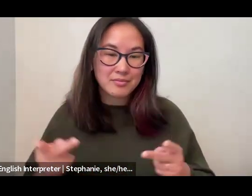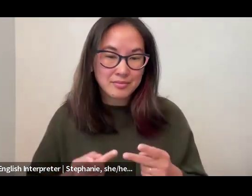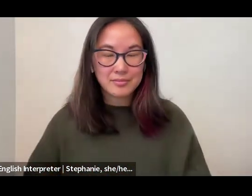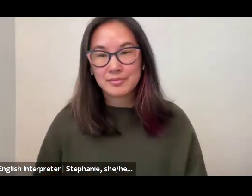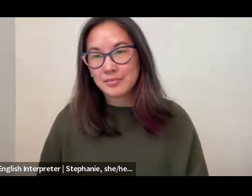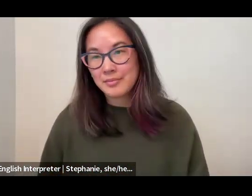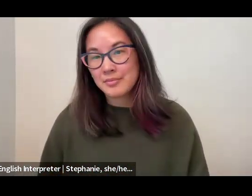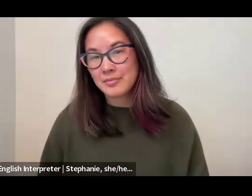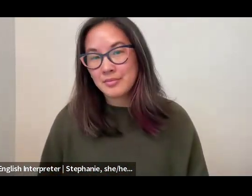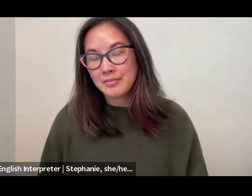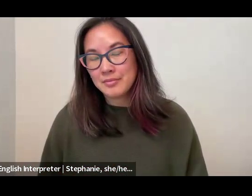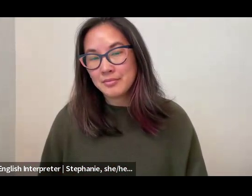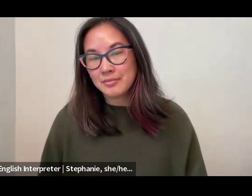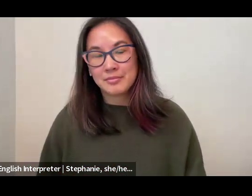Get into the stretch. Thirty seconds.